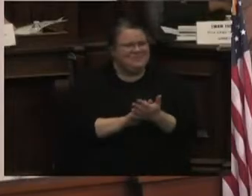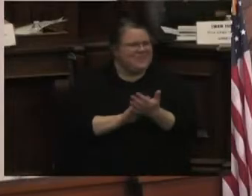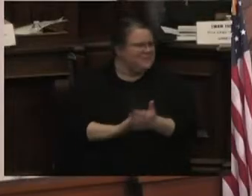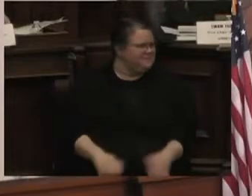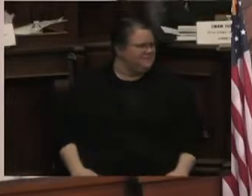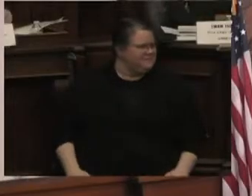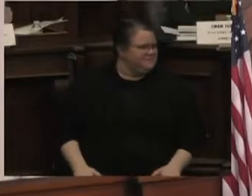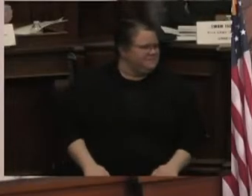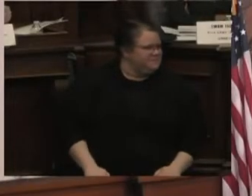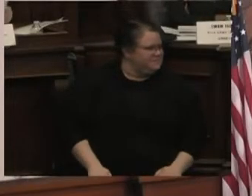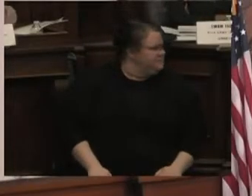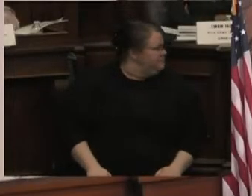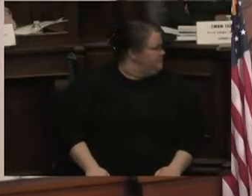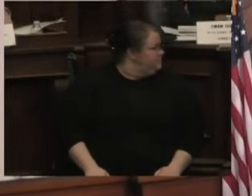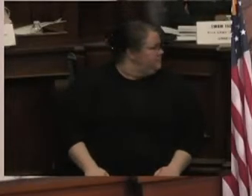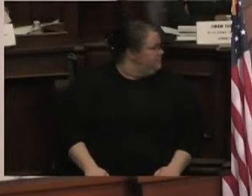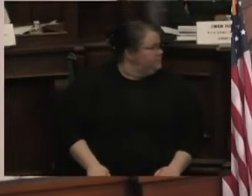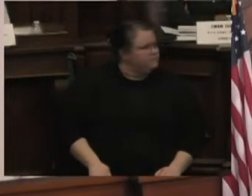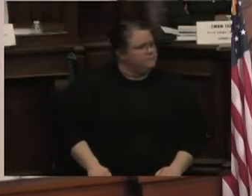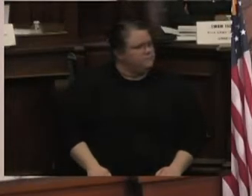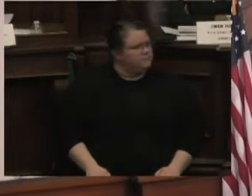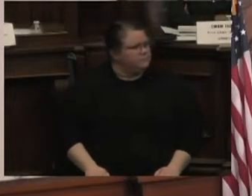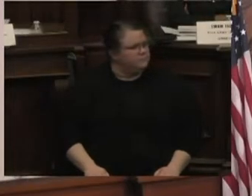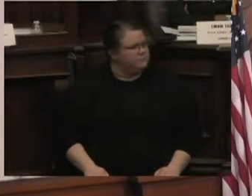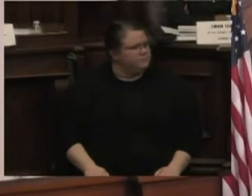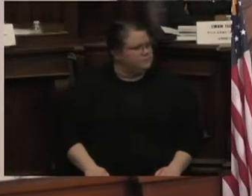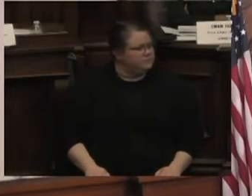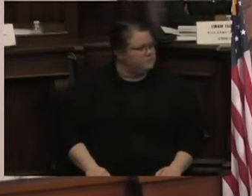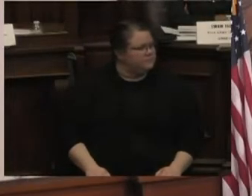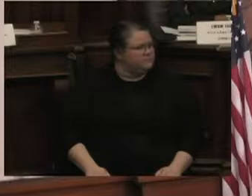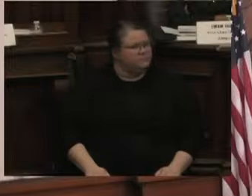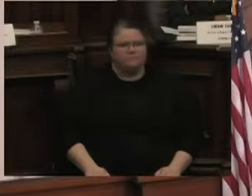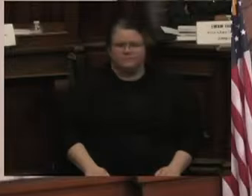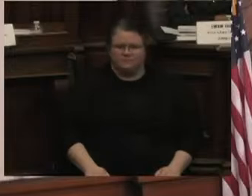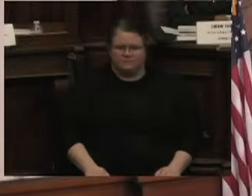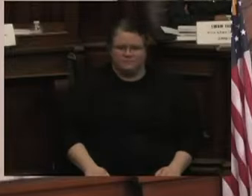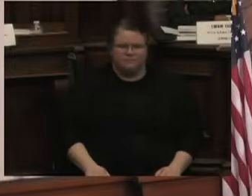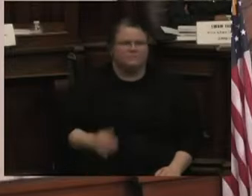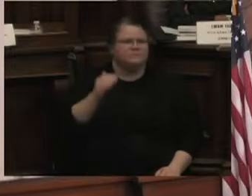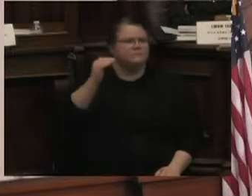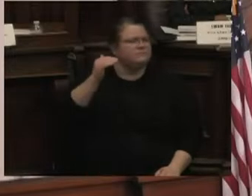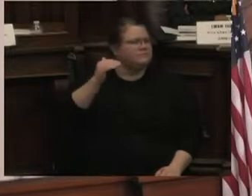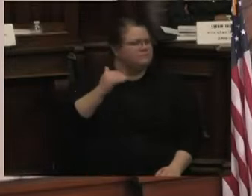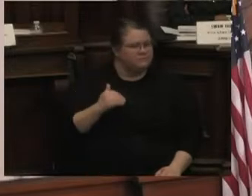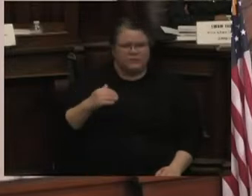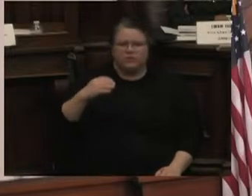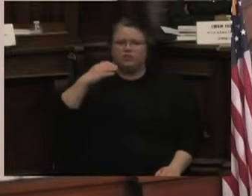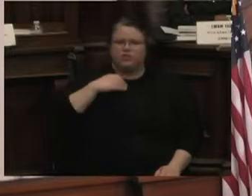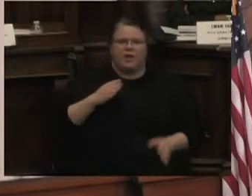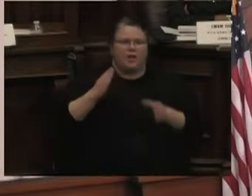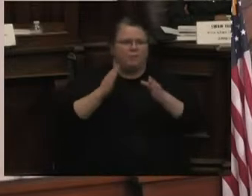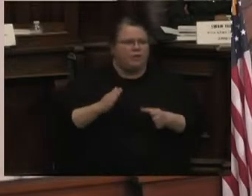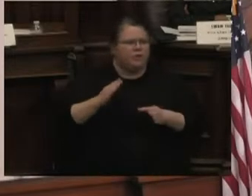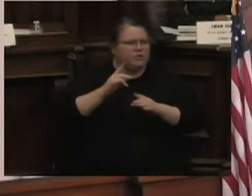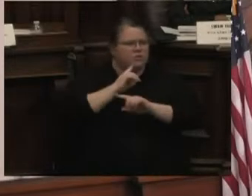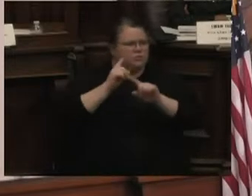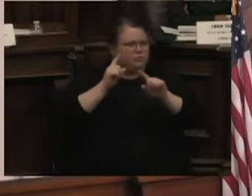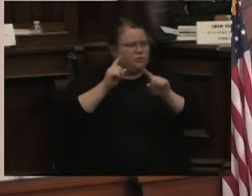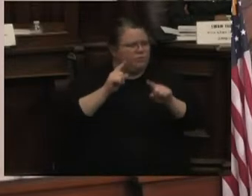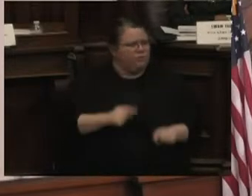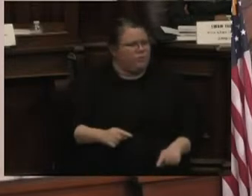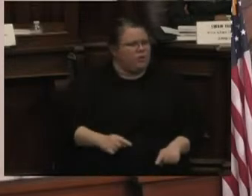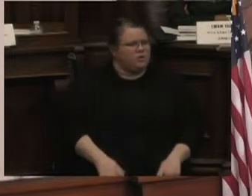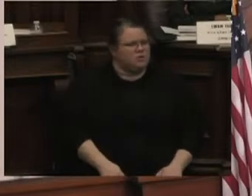you and welcome aboard. Thank